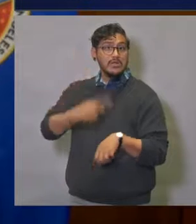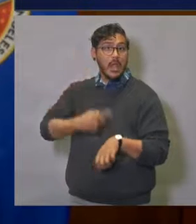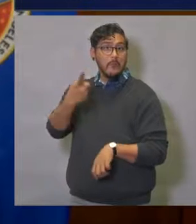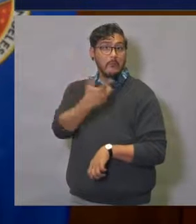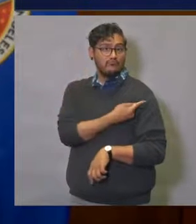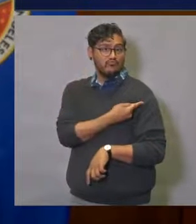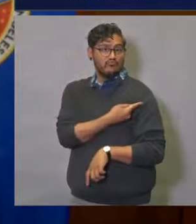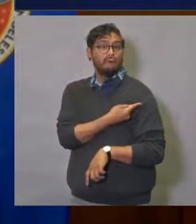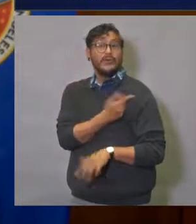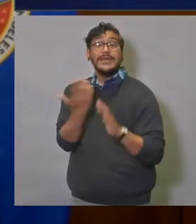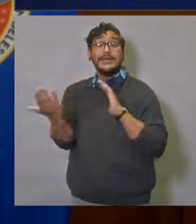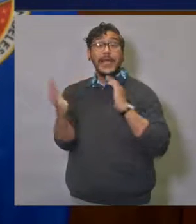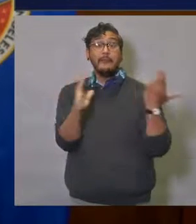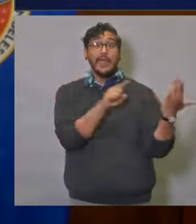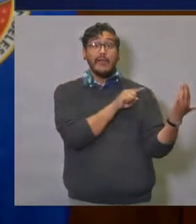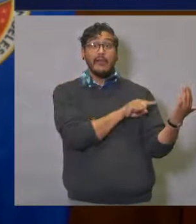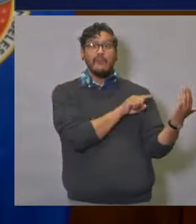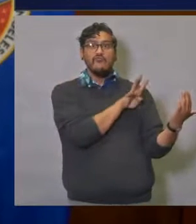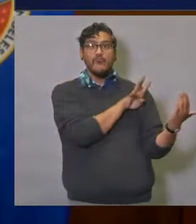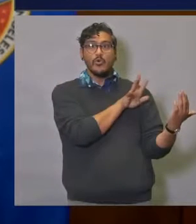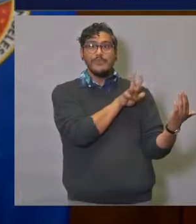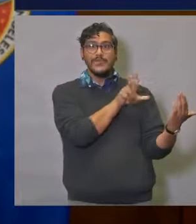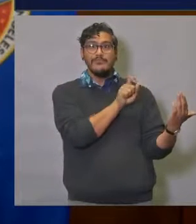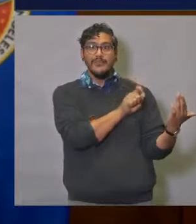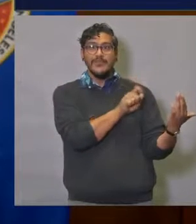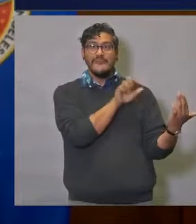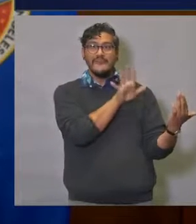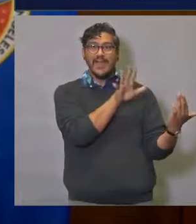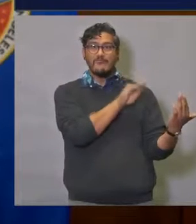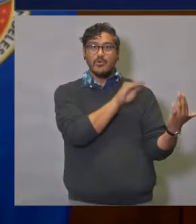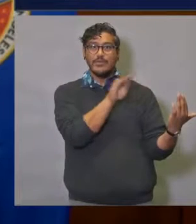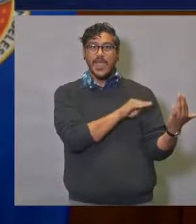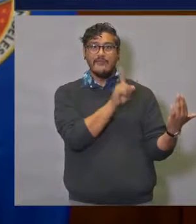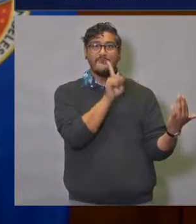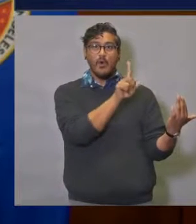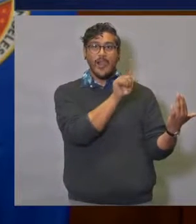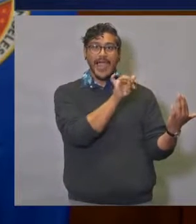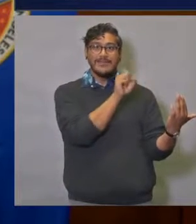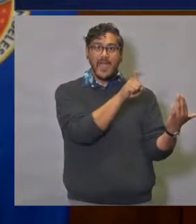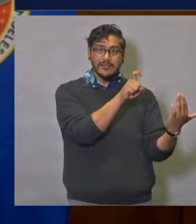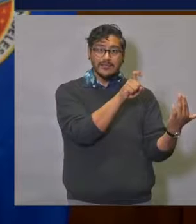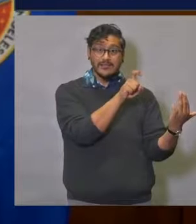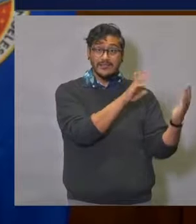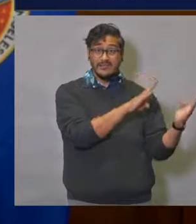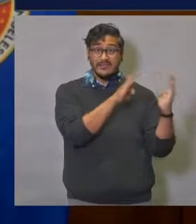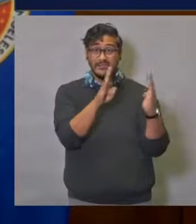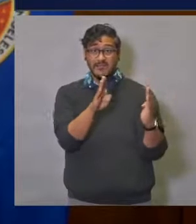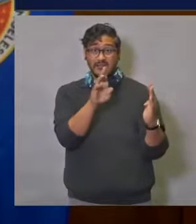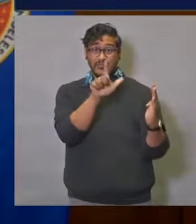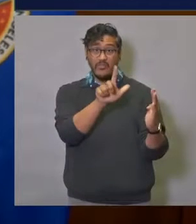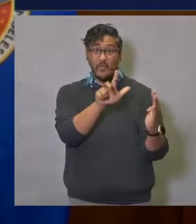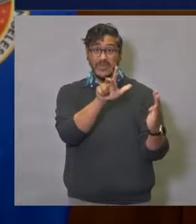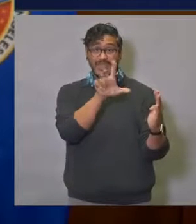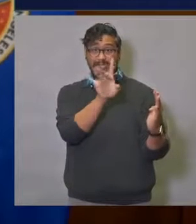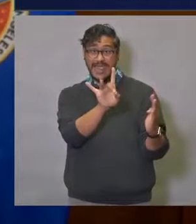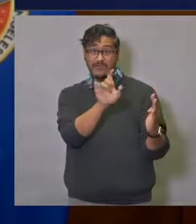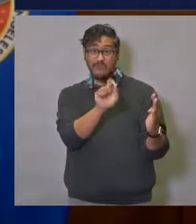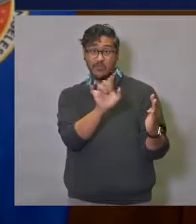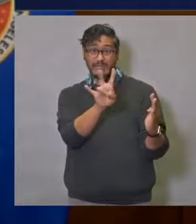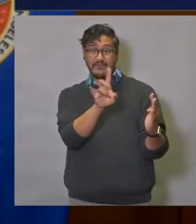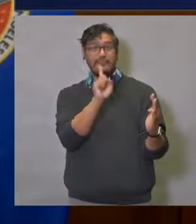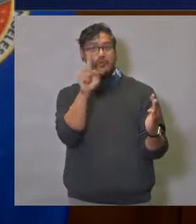HAVE RECEIVED AT LEAST ONE DOSE